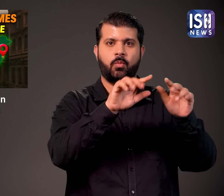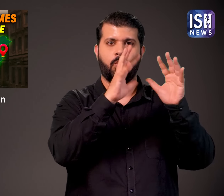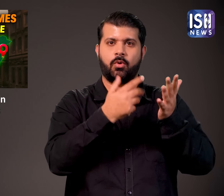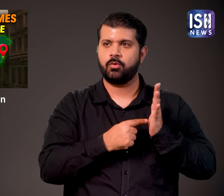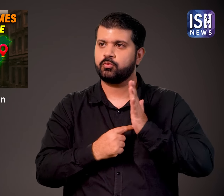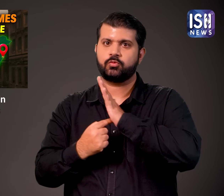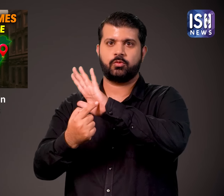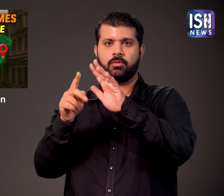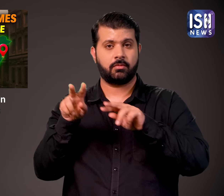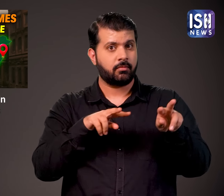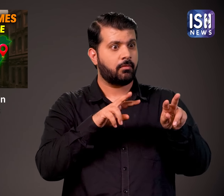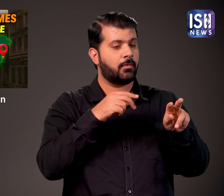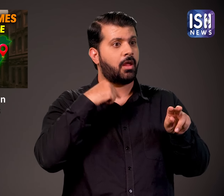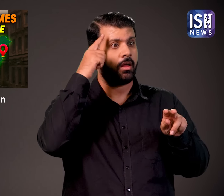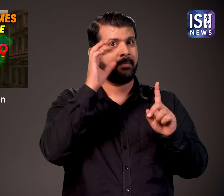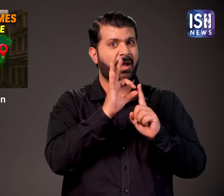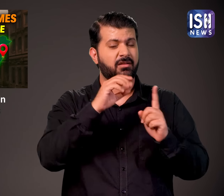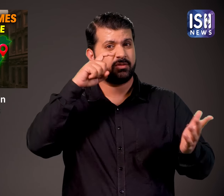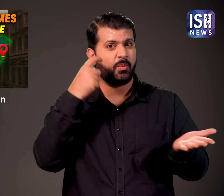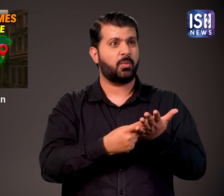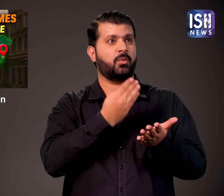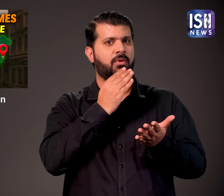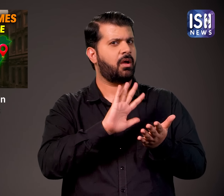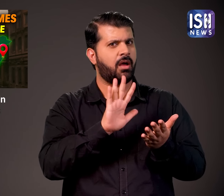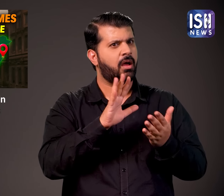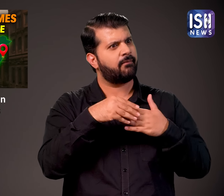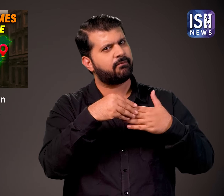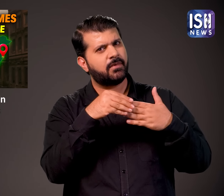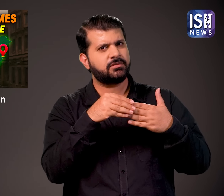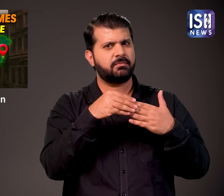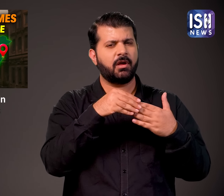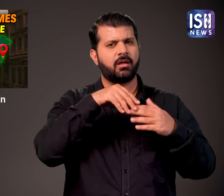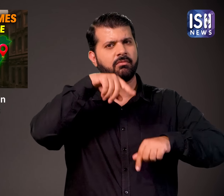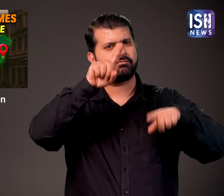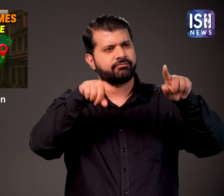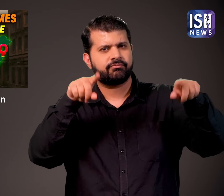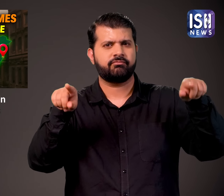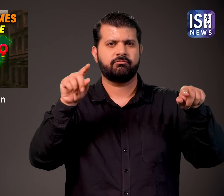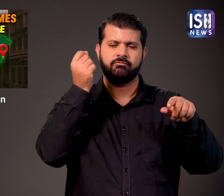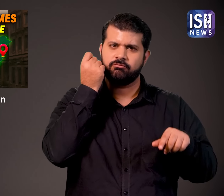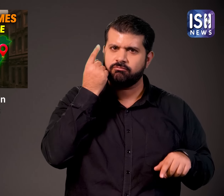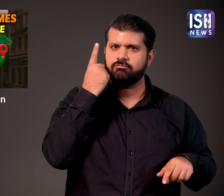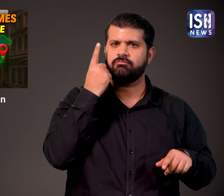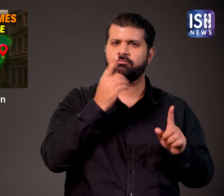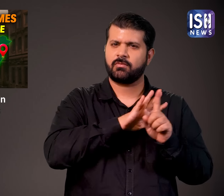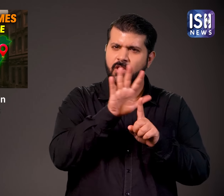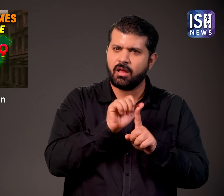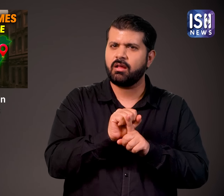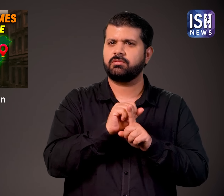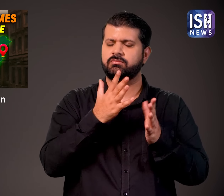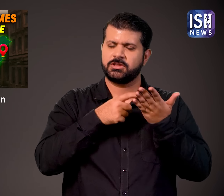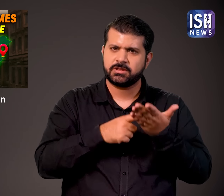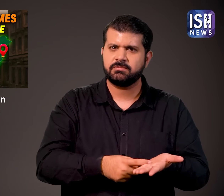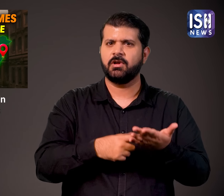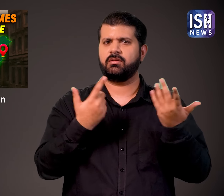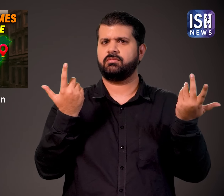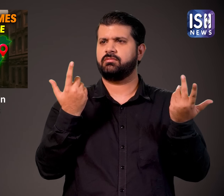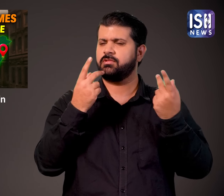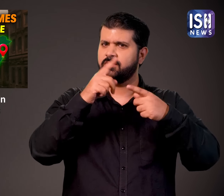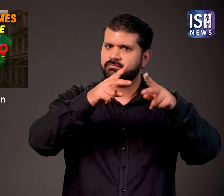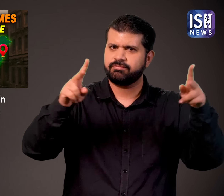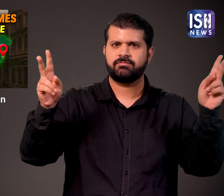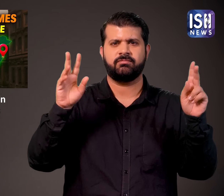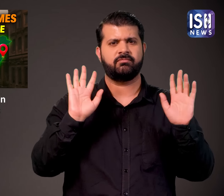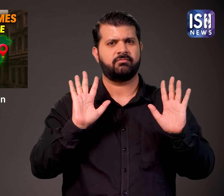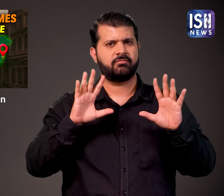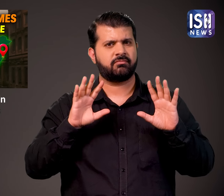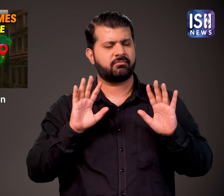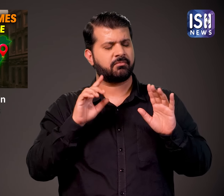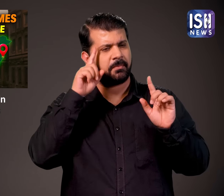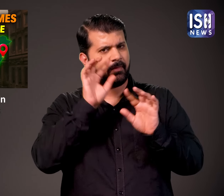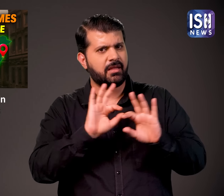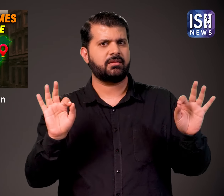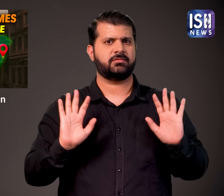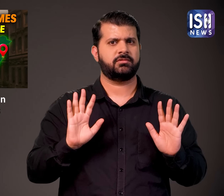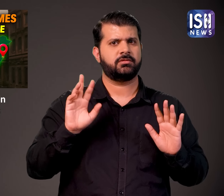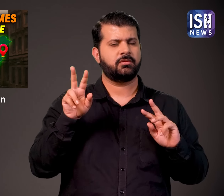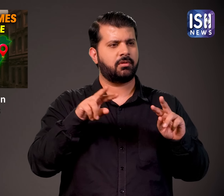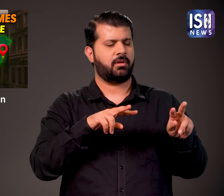Pakistan wants to show the world that it is becoming a more open, peaceful and culturally diverse nation.